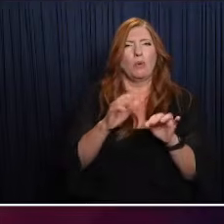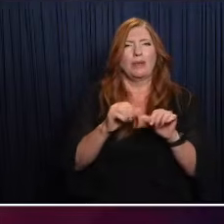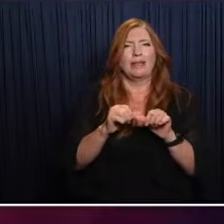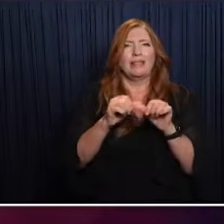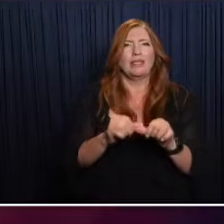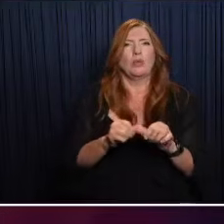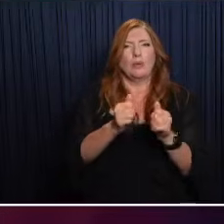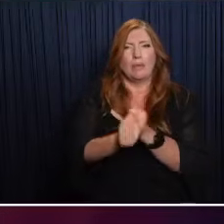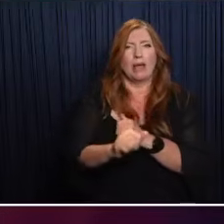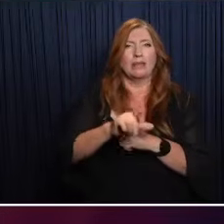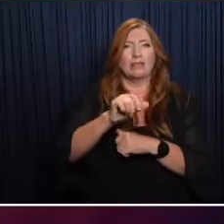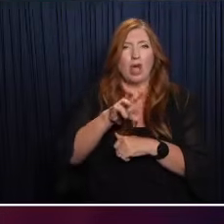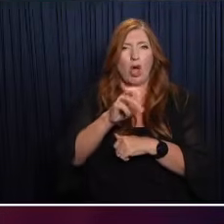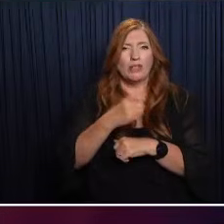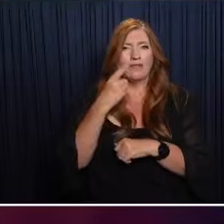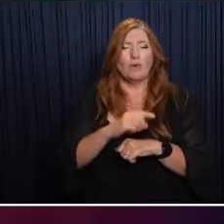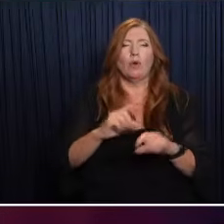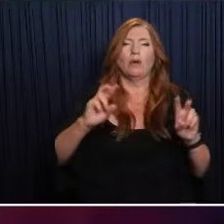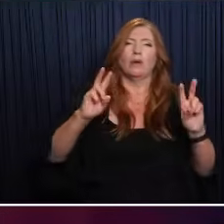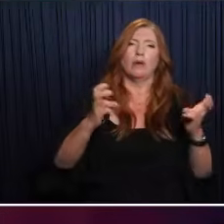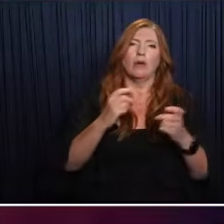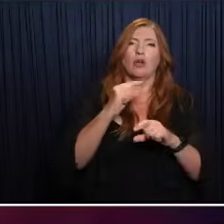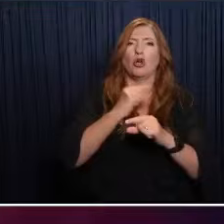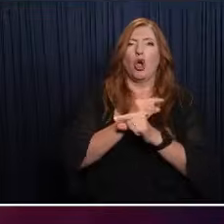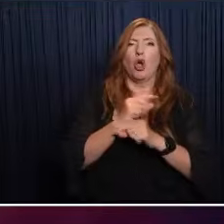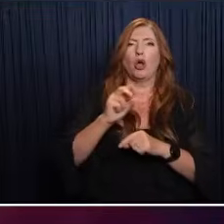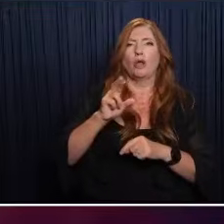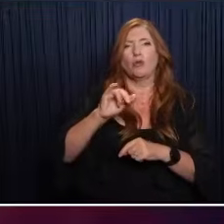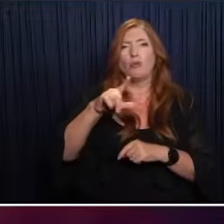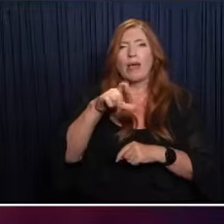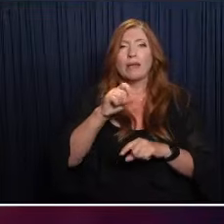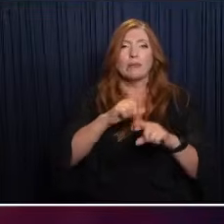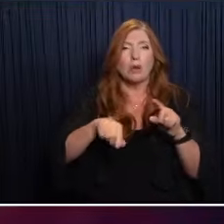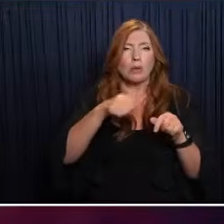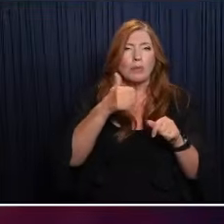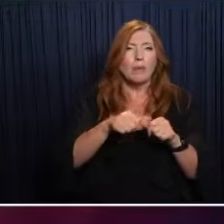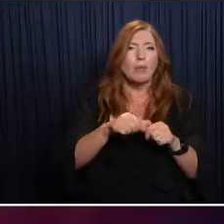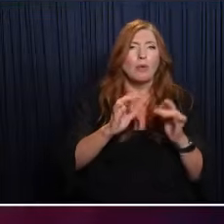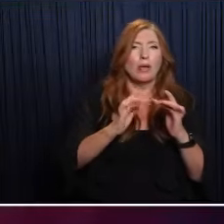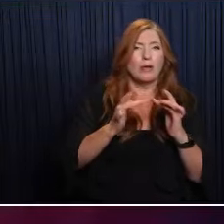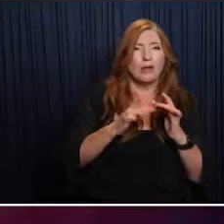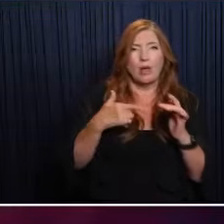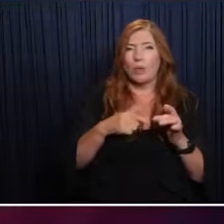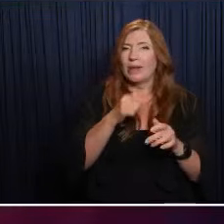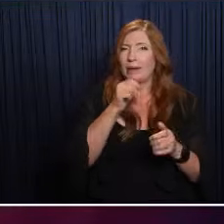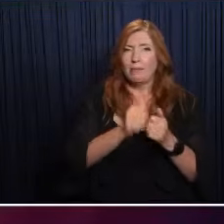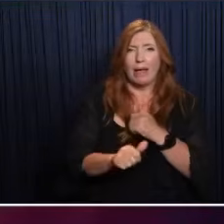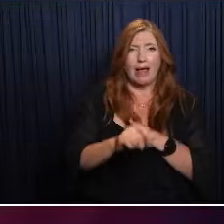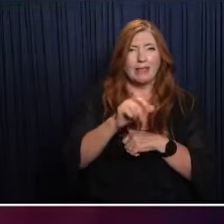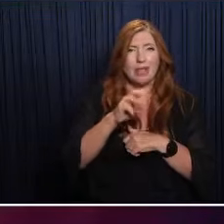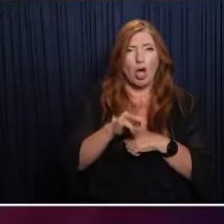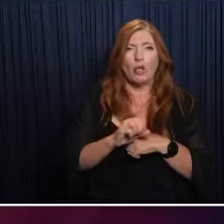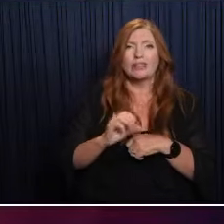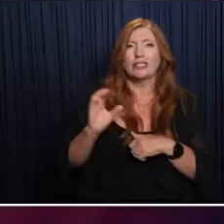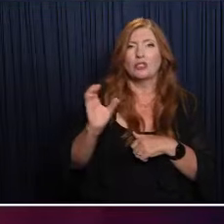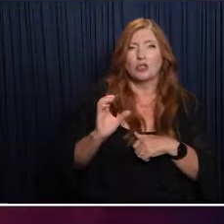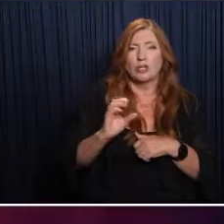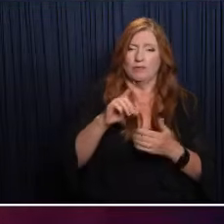FAMILIES AND THAT IS VERY IMPORTANT AND WE WILL CONTINUALLY PASS LAWS AS GUARDRAILS. WE SAW WHAT HAPPENED TO THE